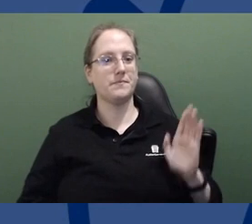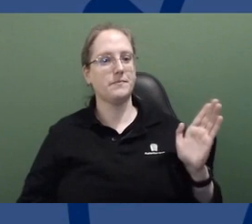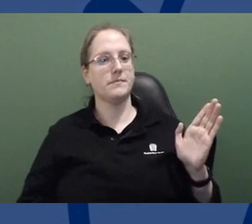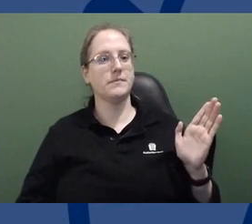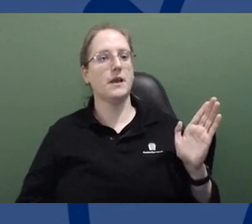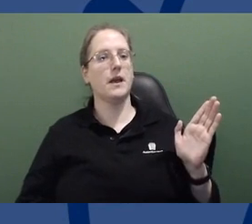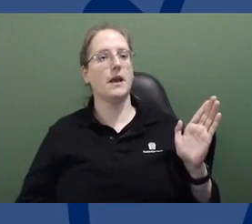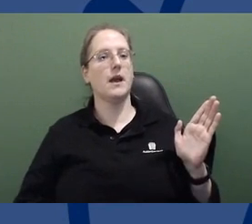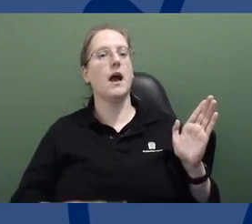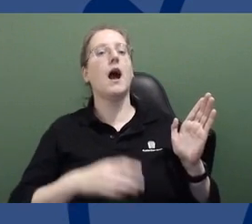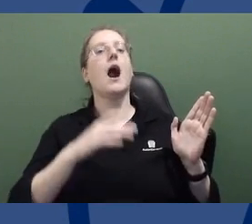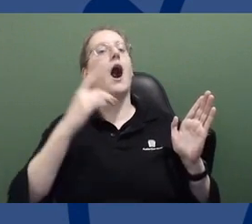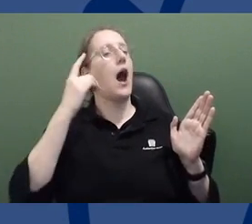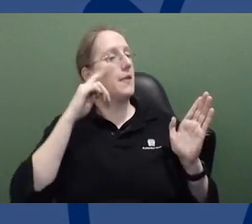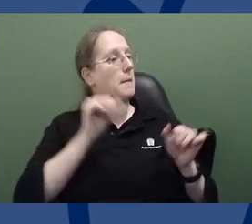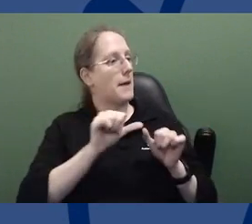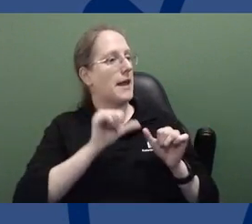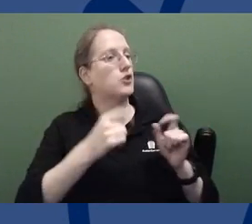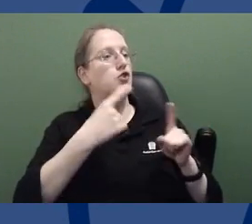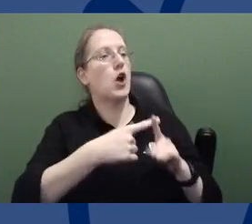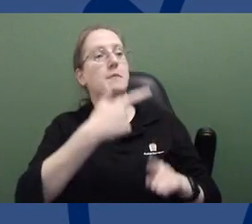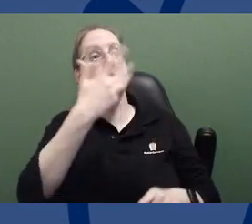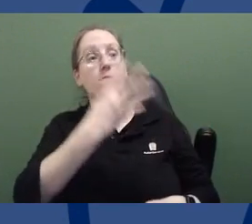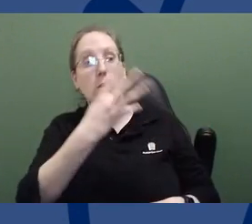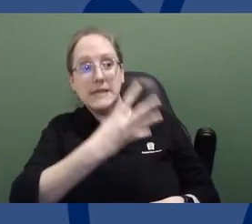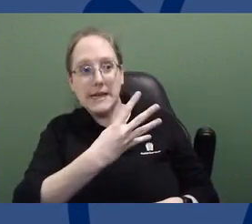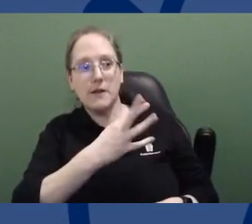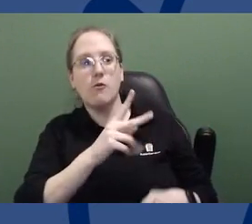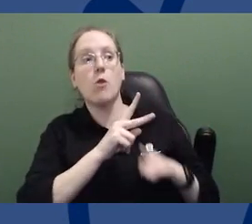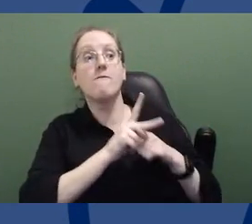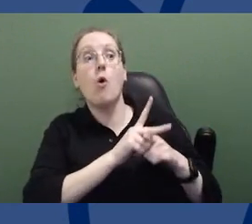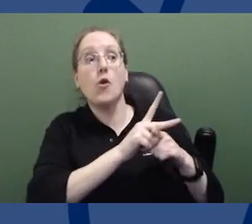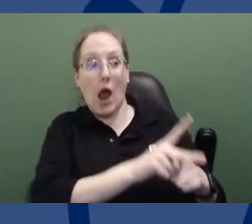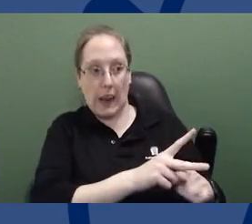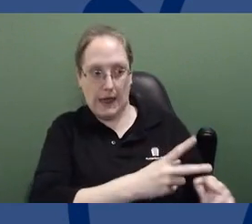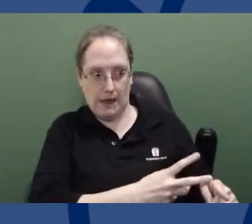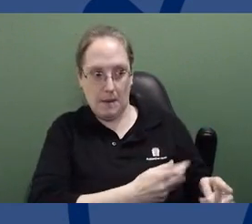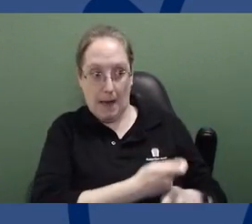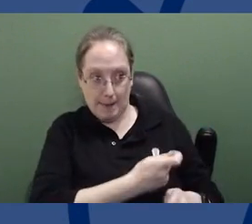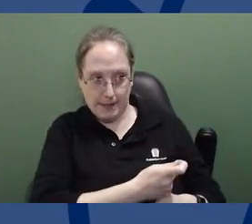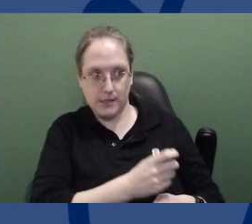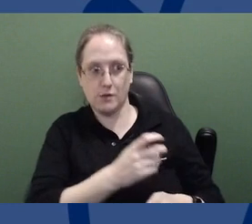fortnightly or 7 for the weekly.